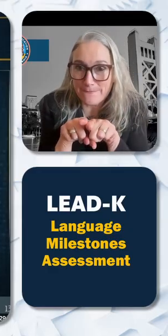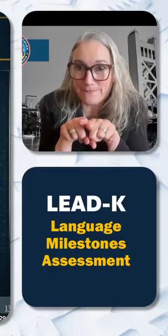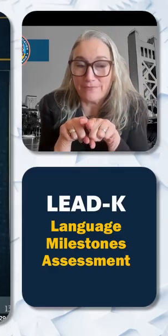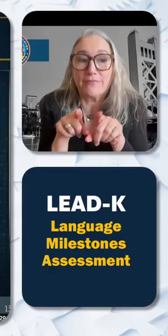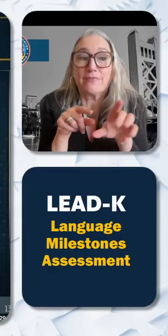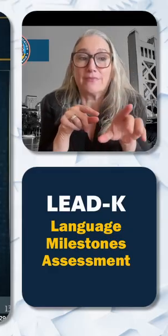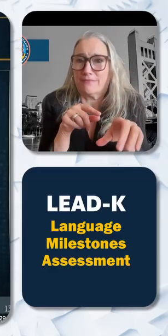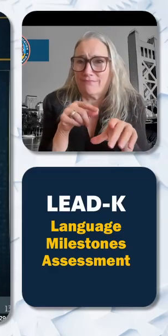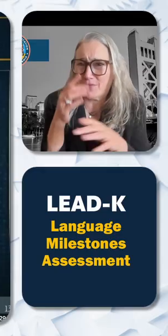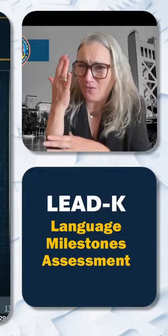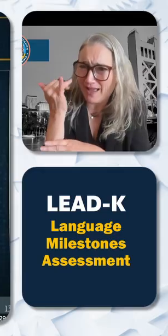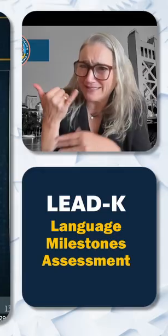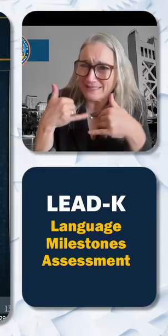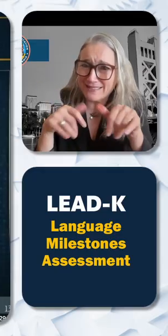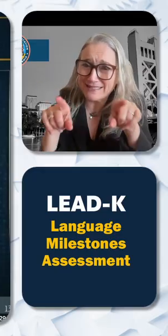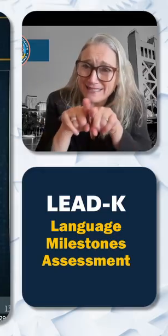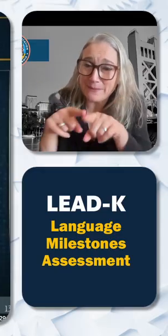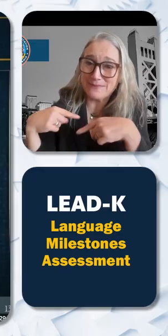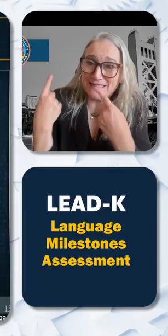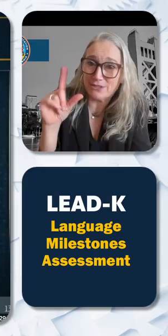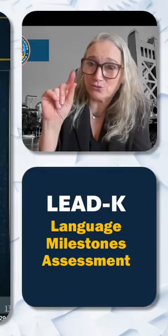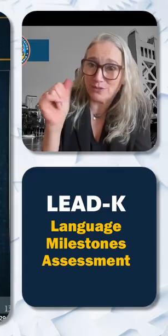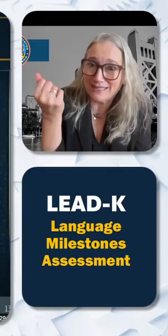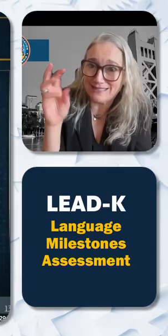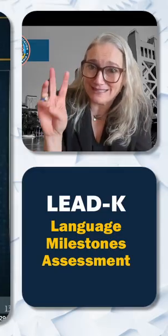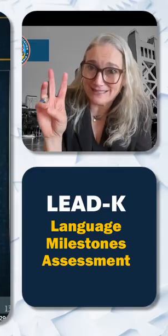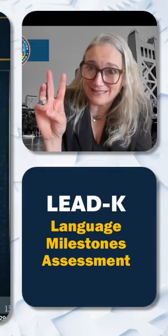The numbers are the same, folks.